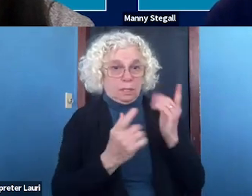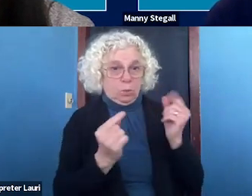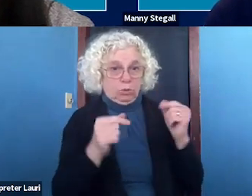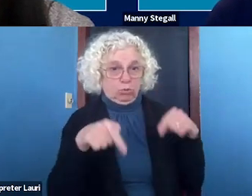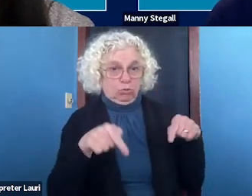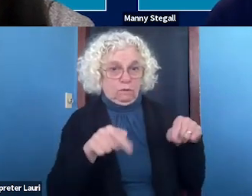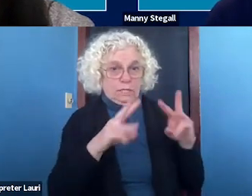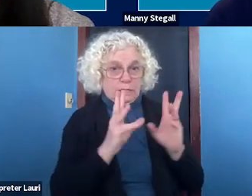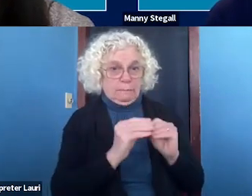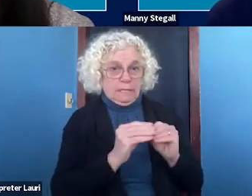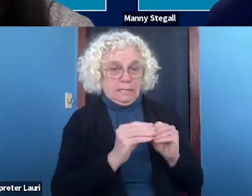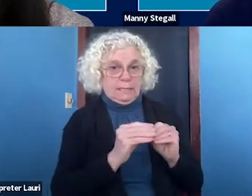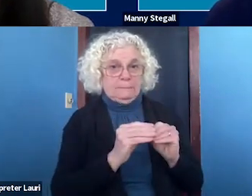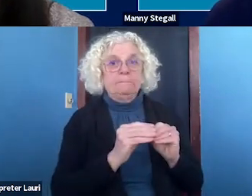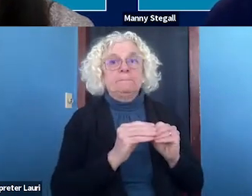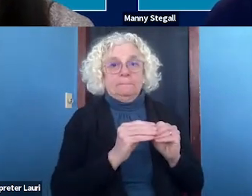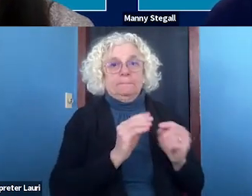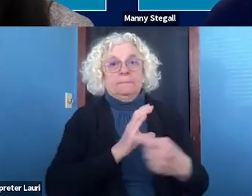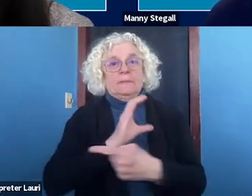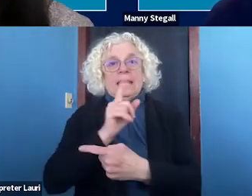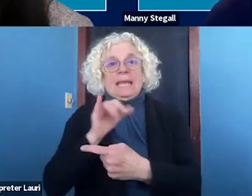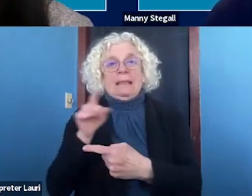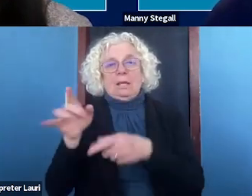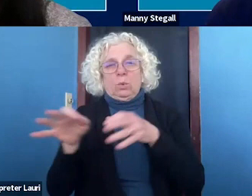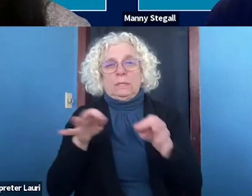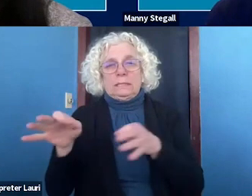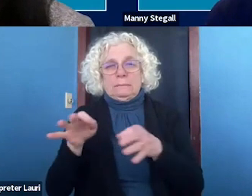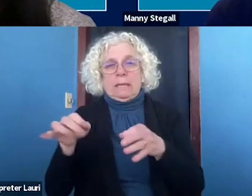I will turn this over to my colleague Kaylee to walk you through the webinar interface,